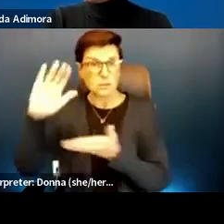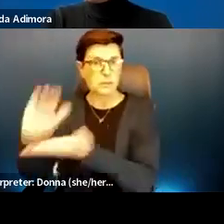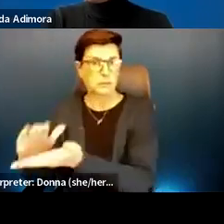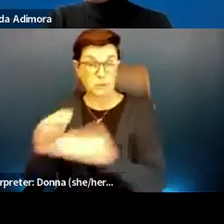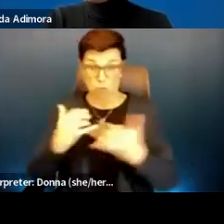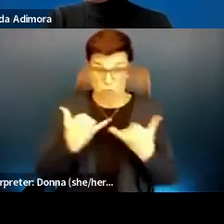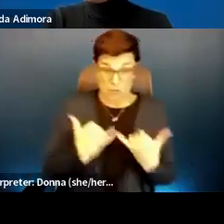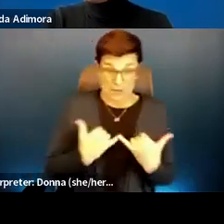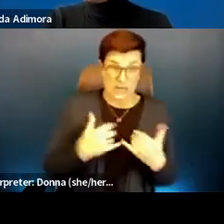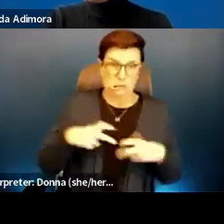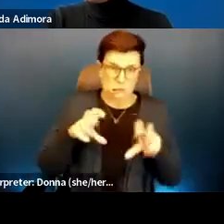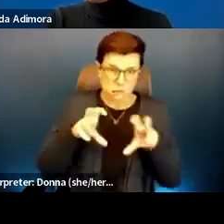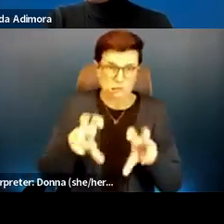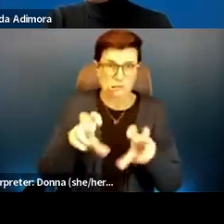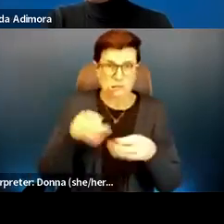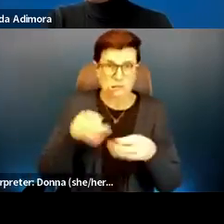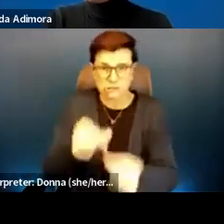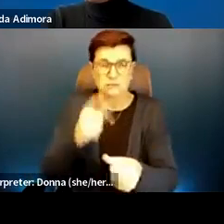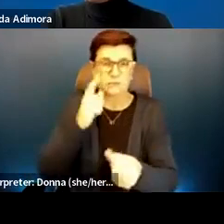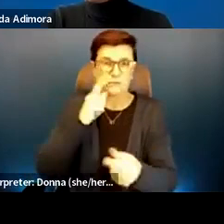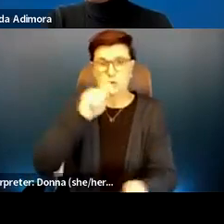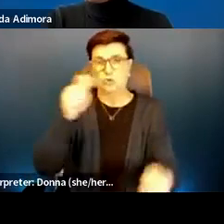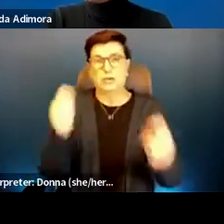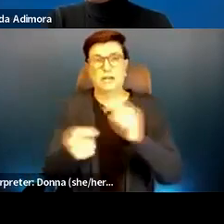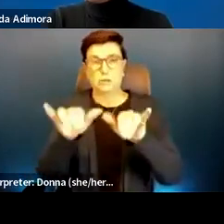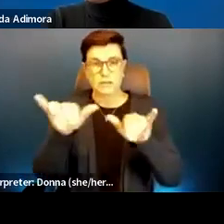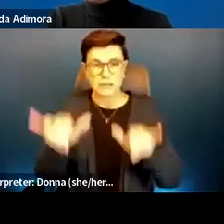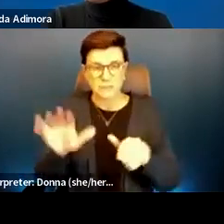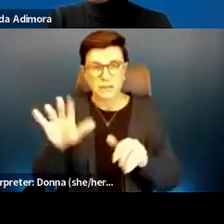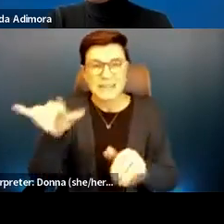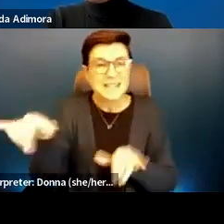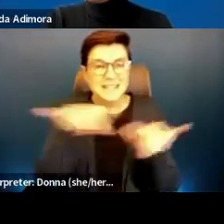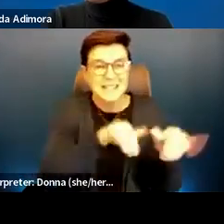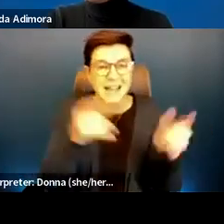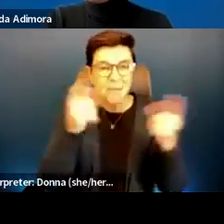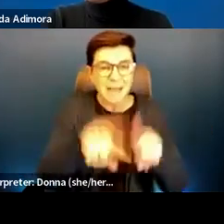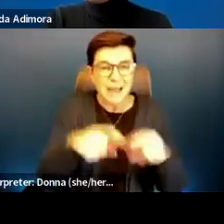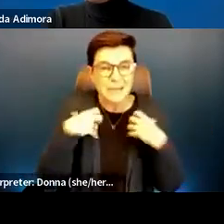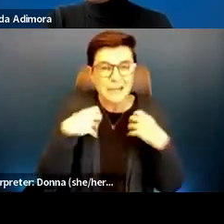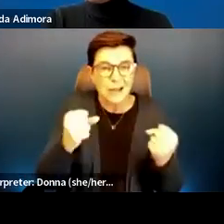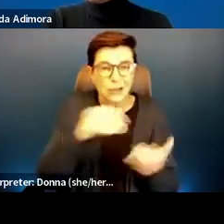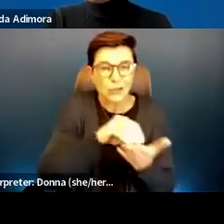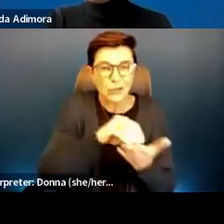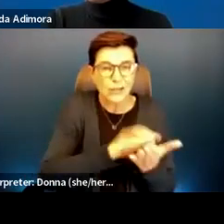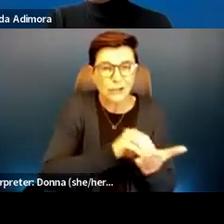with the electronic health records, the amount of money that has to be injected at the beginning